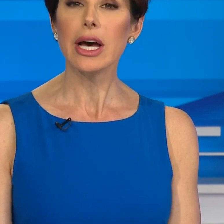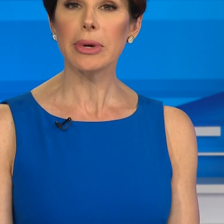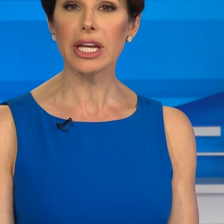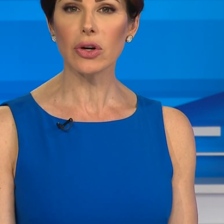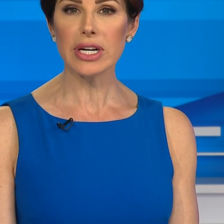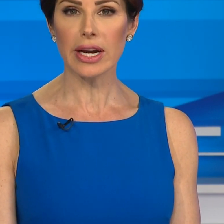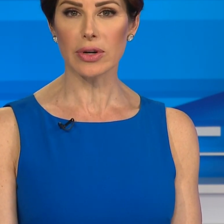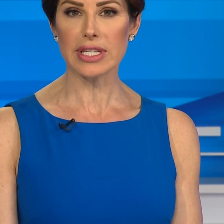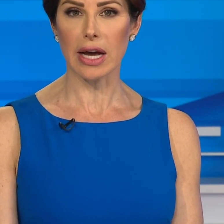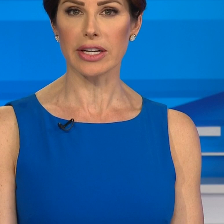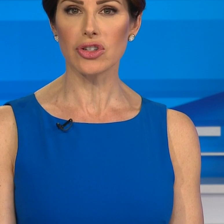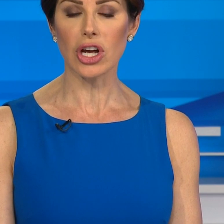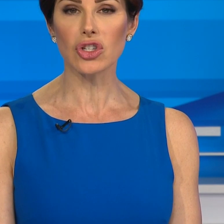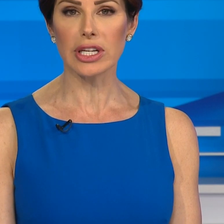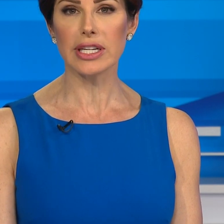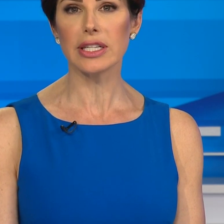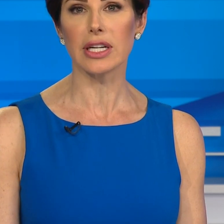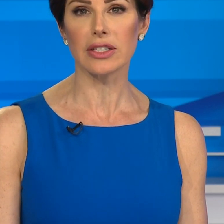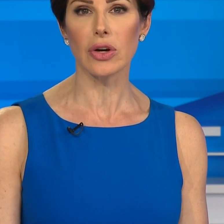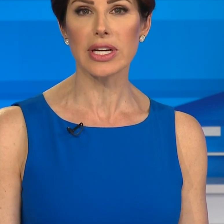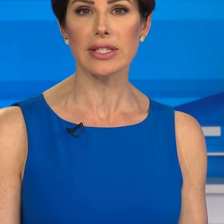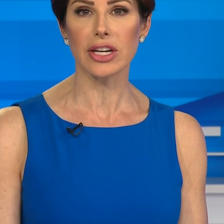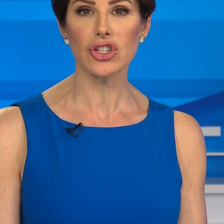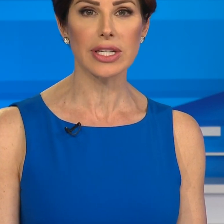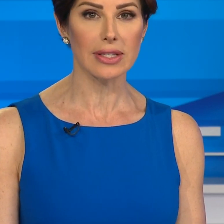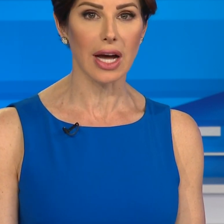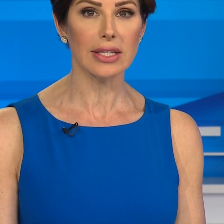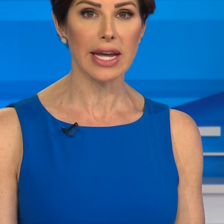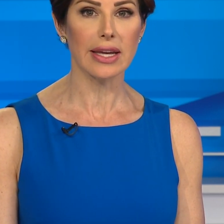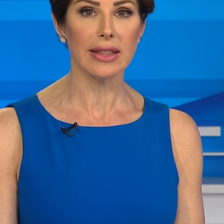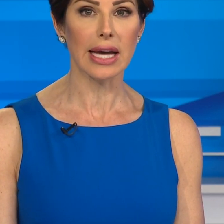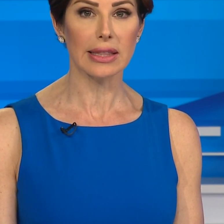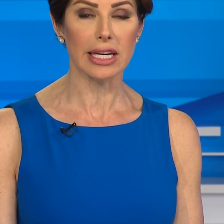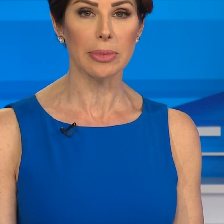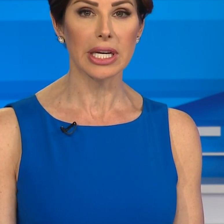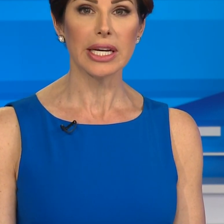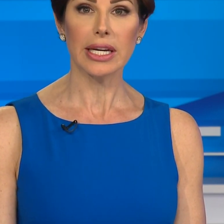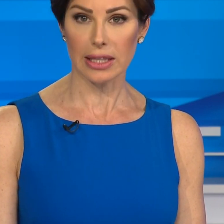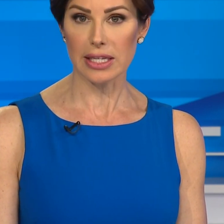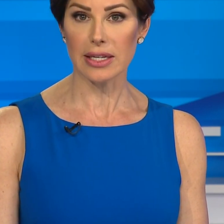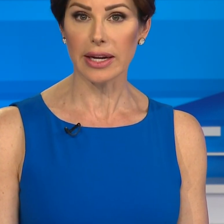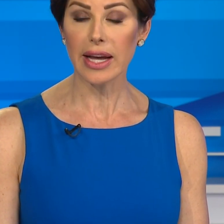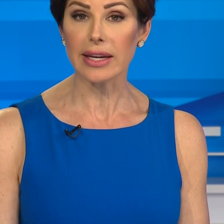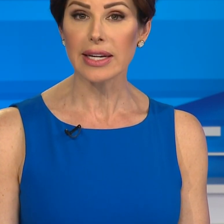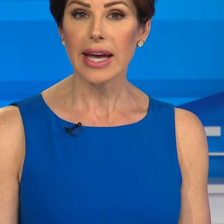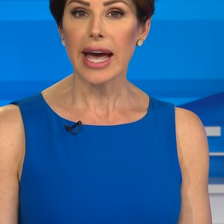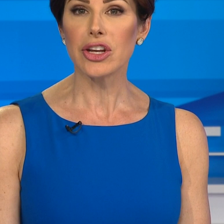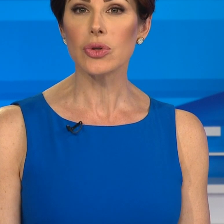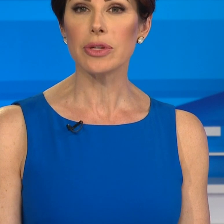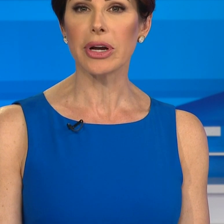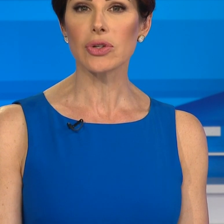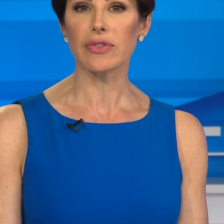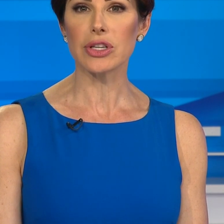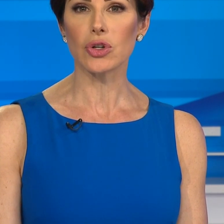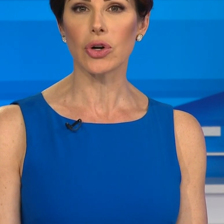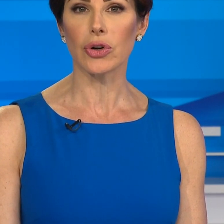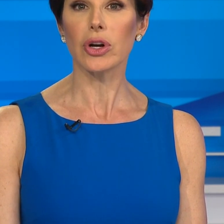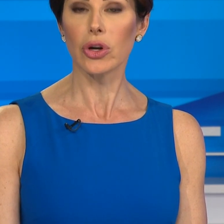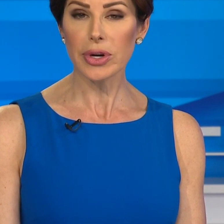COUNTY INCLUDING THE CITY OF AUSTIN IS EXPECTED TO ISSUE A AUSTIN IS EXPECTED TO ISSUE A SIMILAR STAY AT HOME ORDER SIMILAR STAY AT HOME ORDER TOMORROW. TOMORROW. HERE IN HARRIS COUNTY JUDGE LENA HERE IN HARRIS COUNTY JUDGE LENA HILDAGO SAID SHE’S NOT TAKING